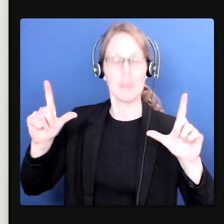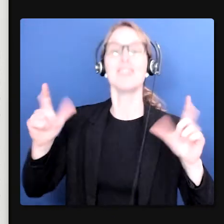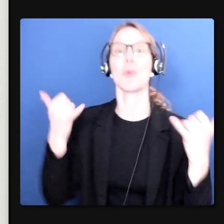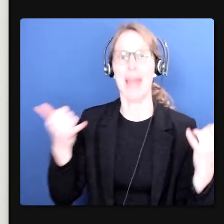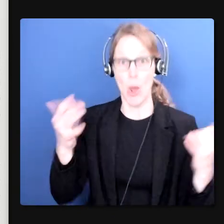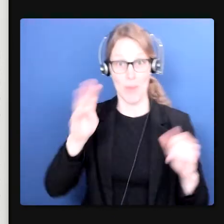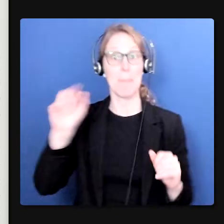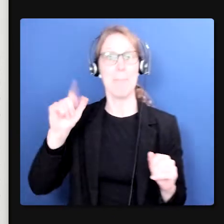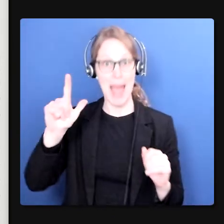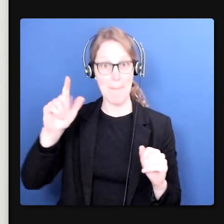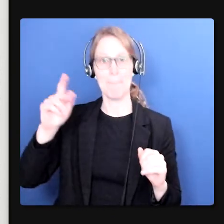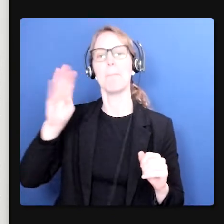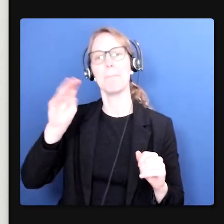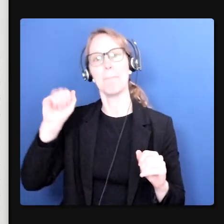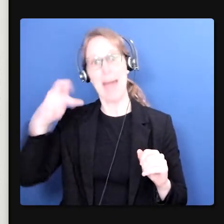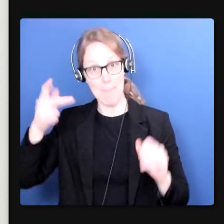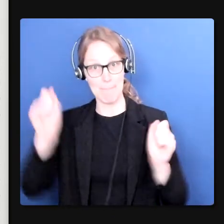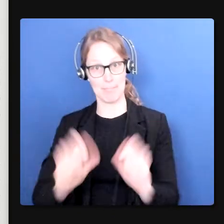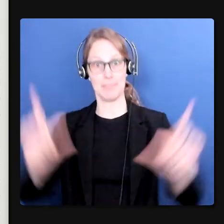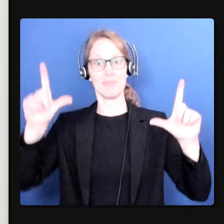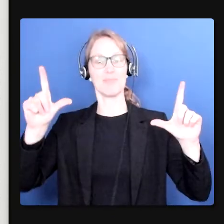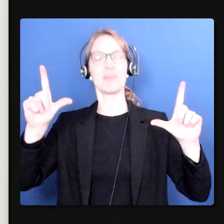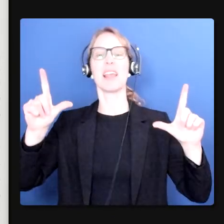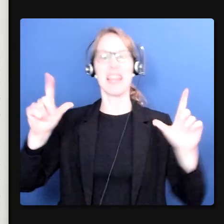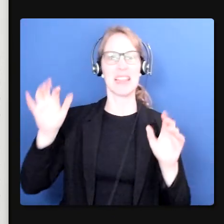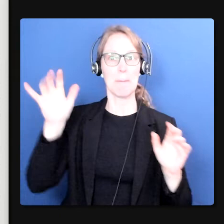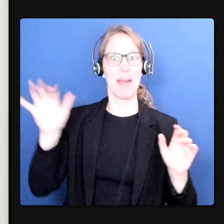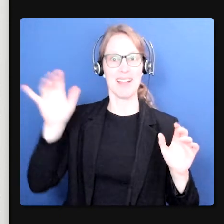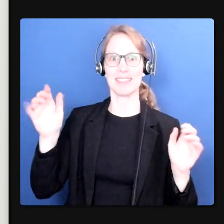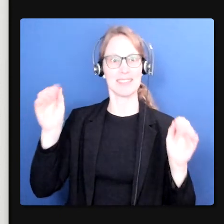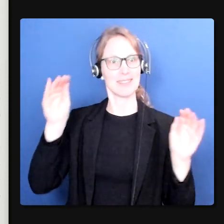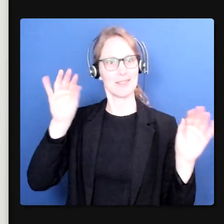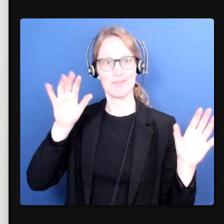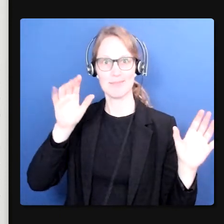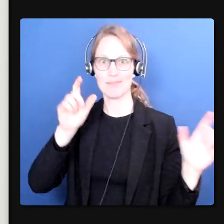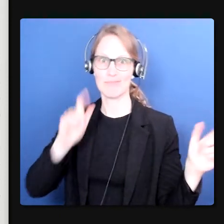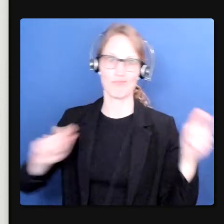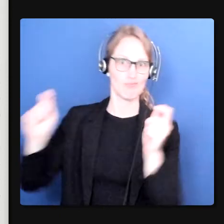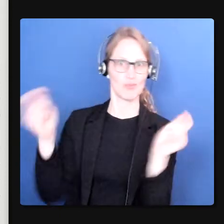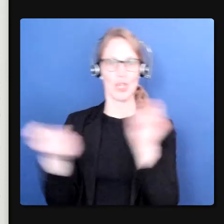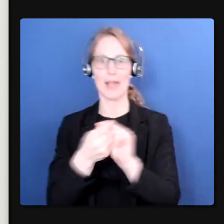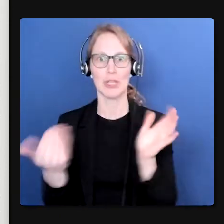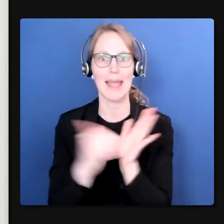Opening the map switches the layout again to one which moves the buttons out of the way of the main map area,